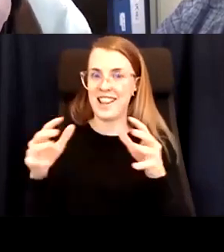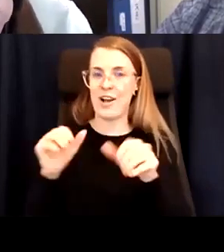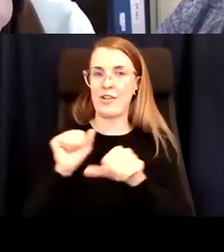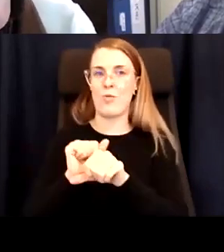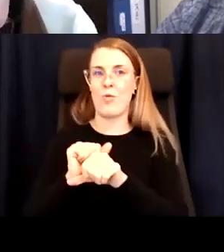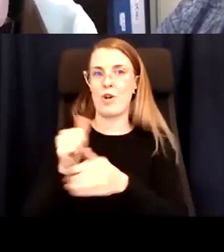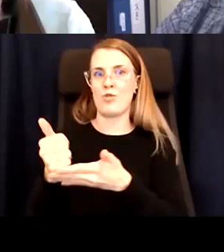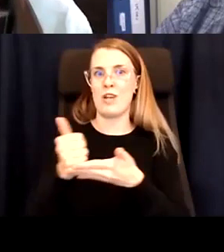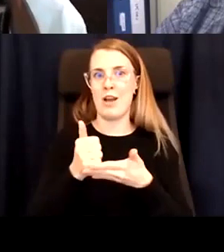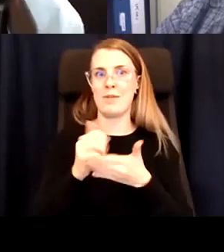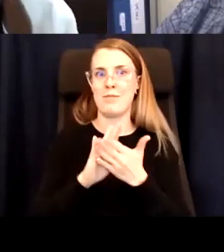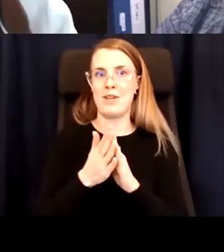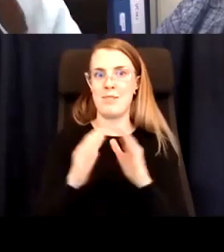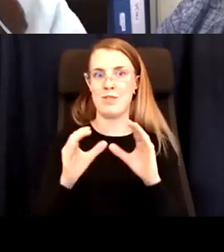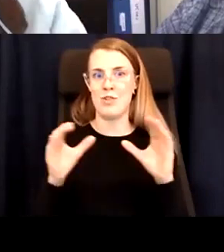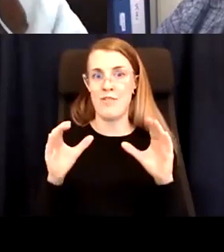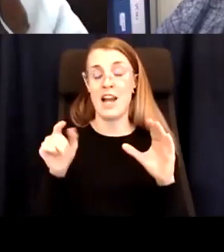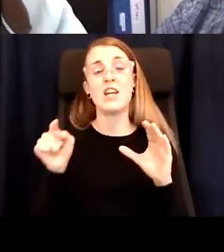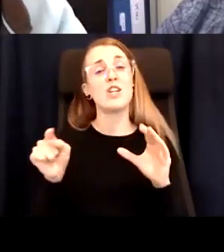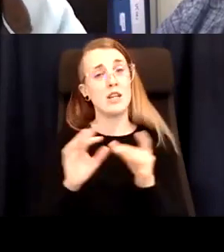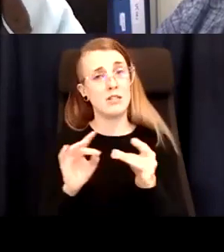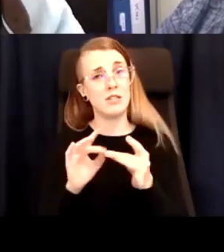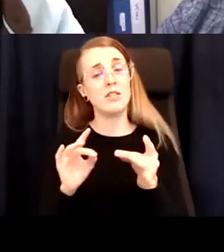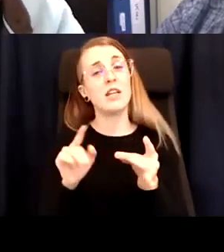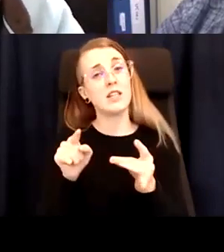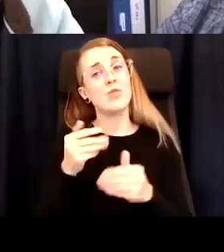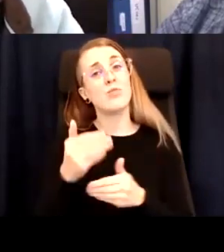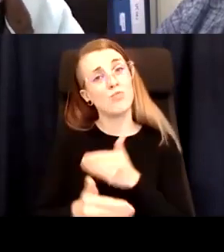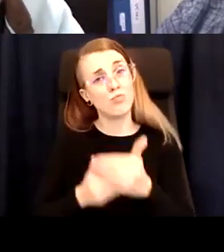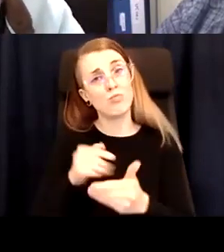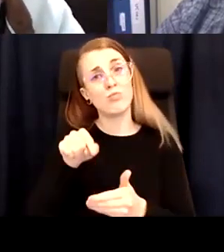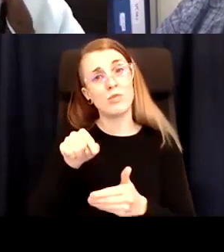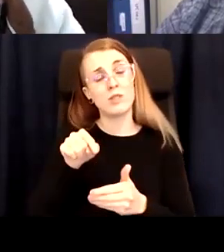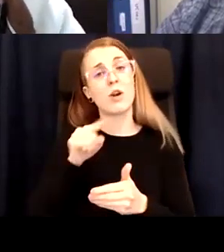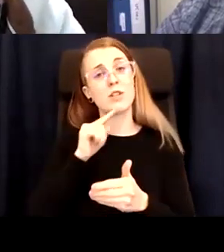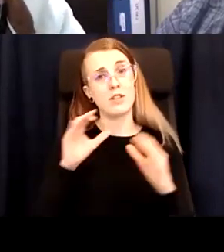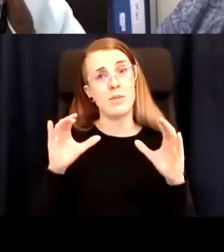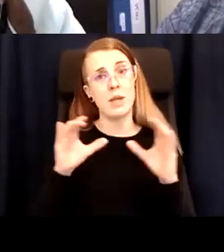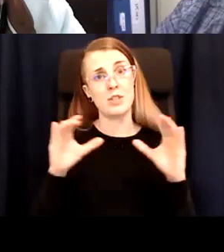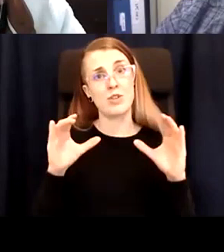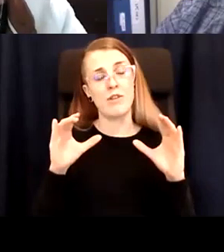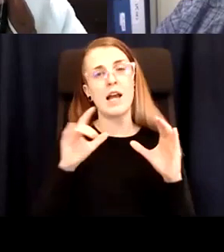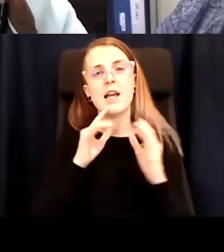And she alluded to earlier the fact that as you go through this process of becoming certified, you do a lot of policy and procedure review.